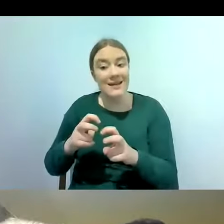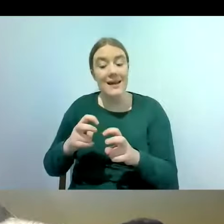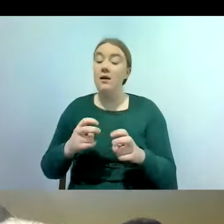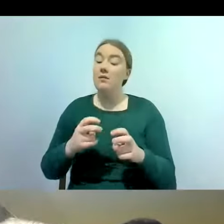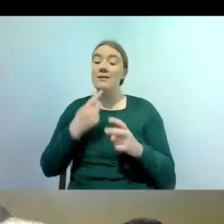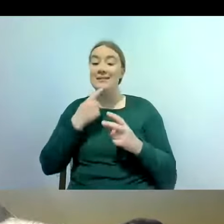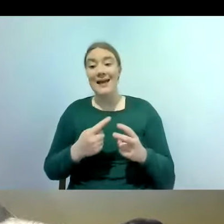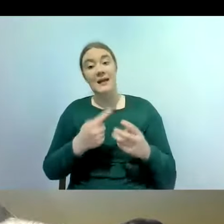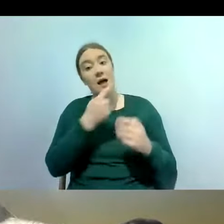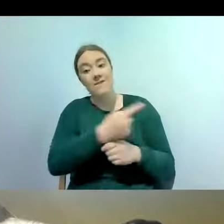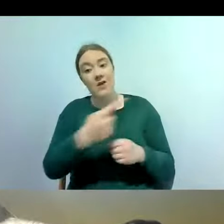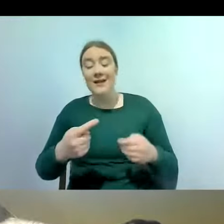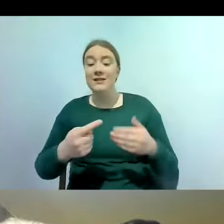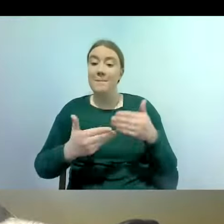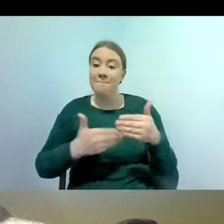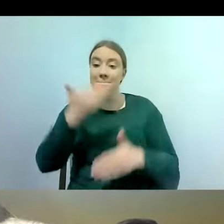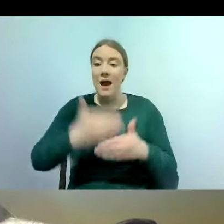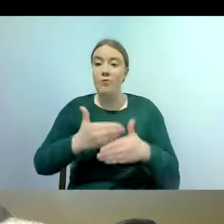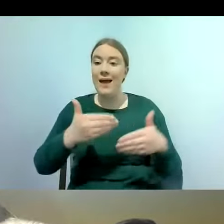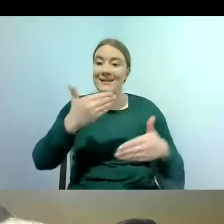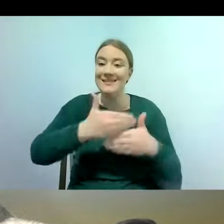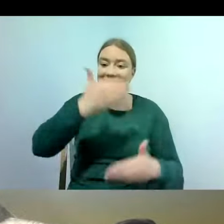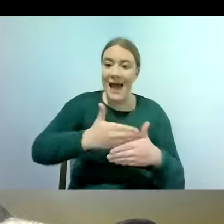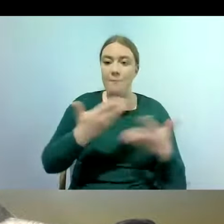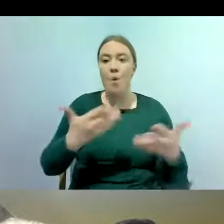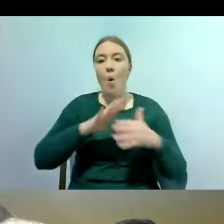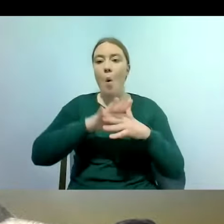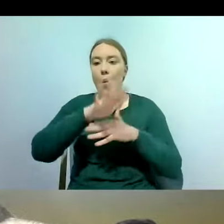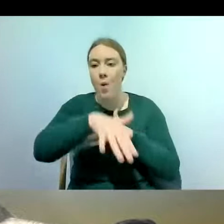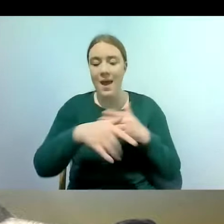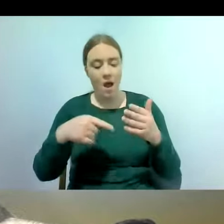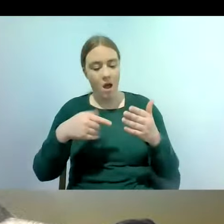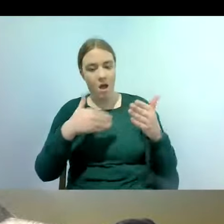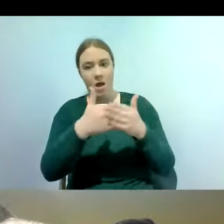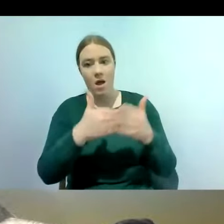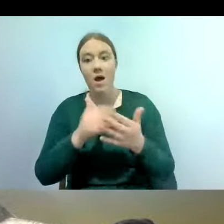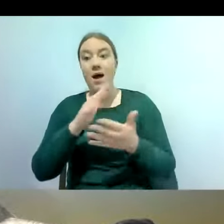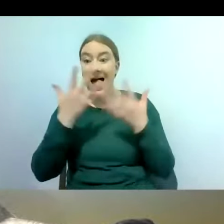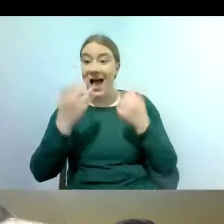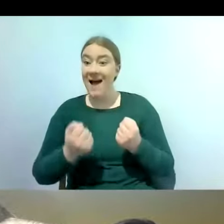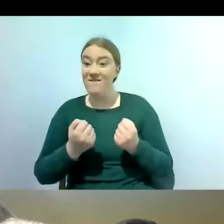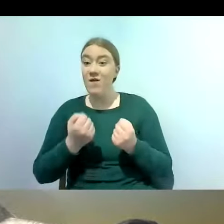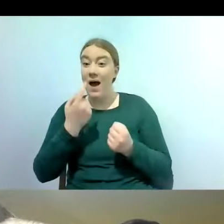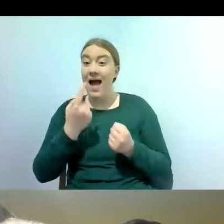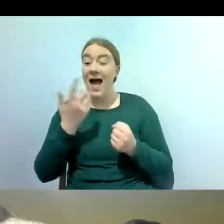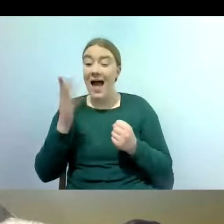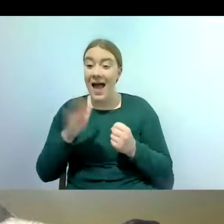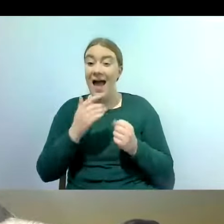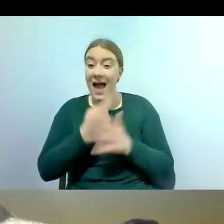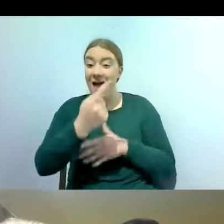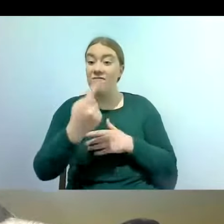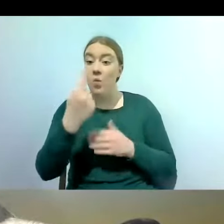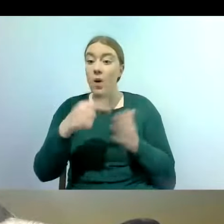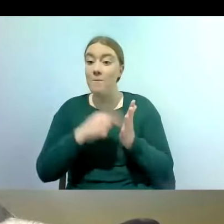such as a dam or a weir exists every one and a half kilometers in in british rivers and 99 of